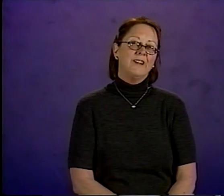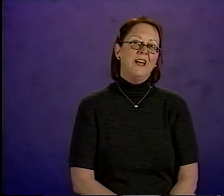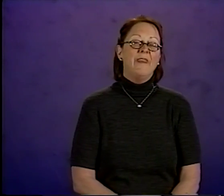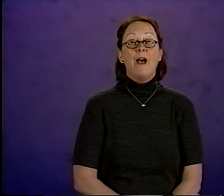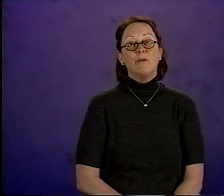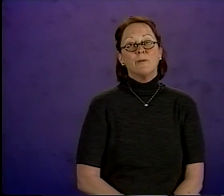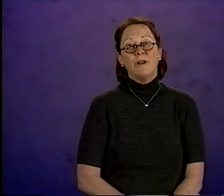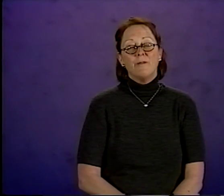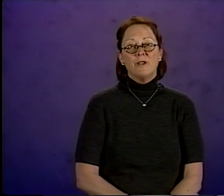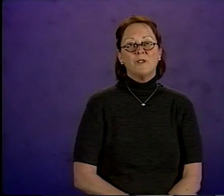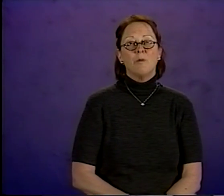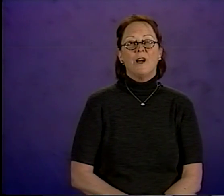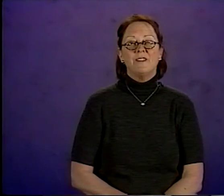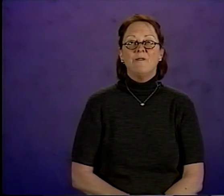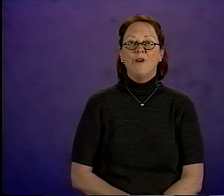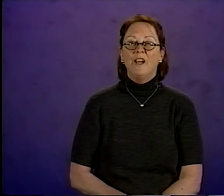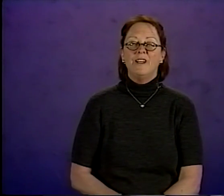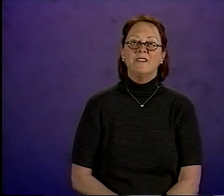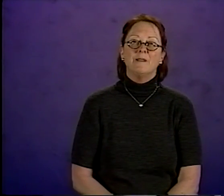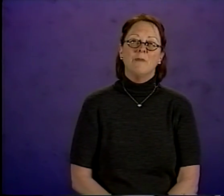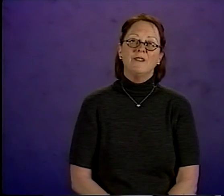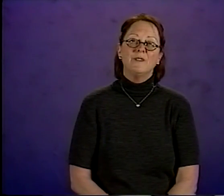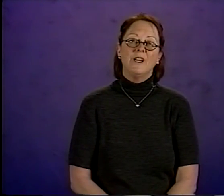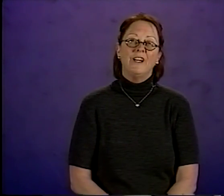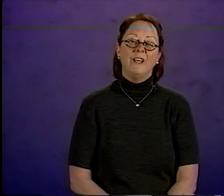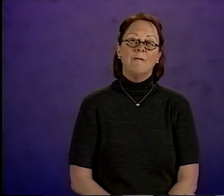That was one of the most surprising finding in my study.